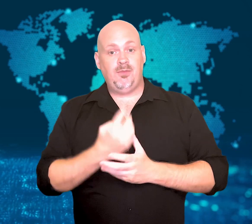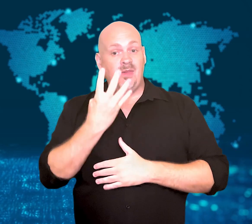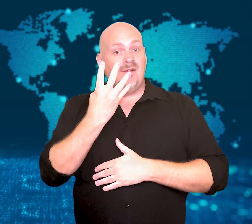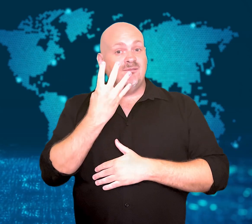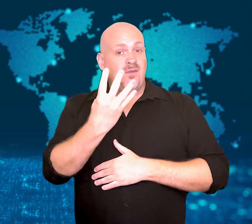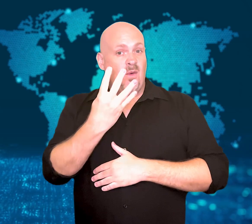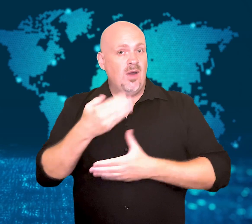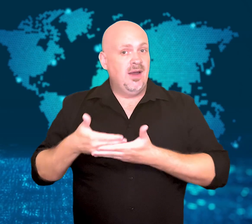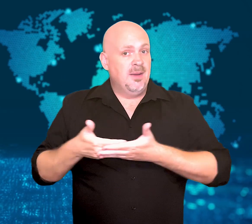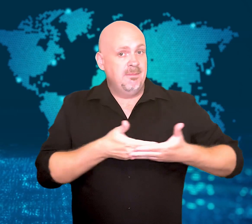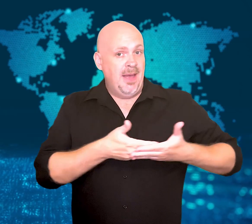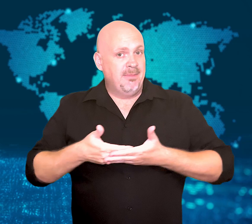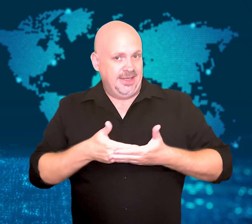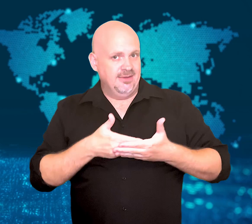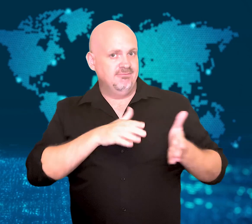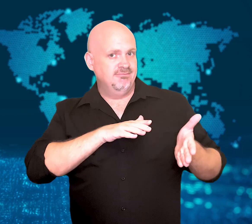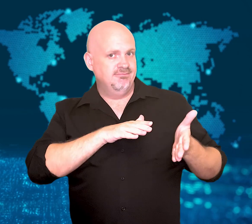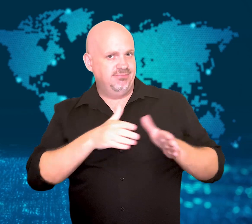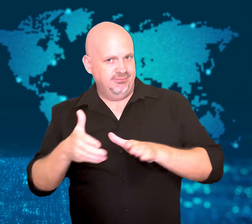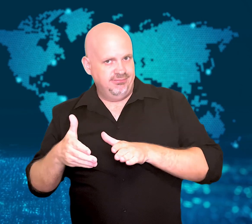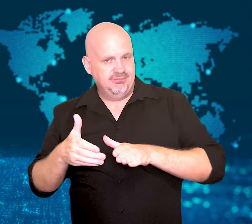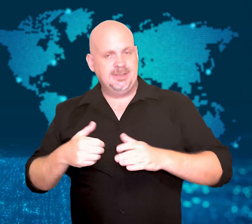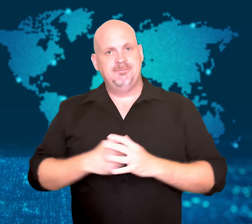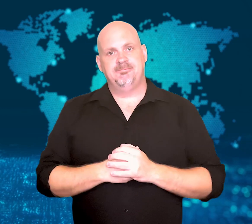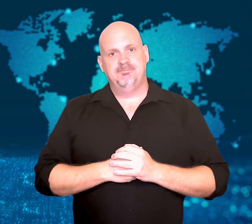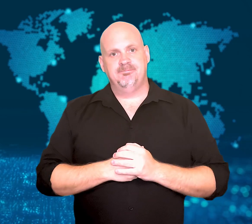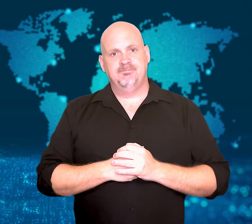killed four babies.